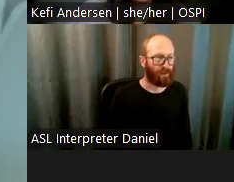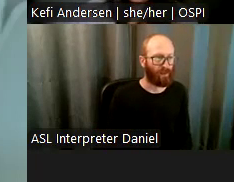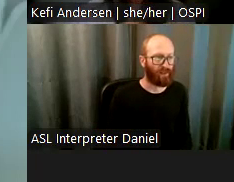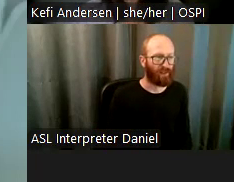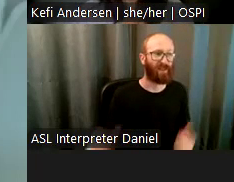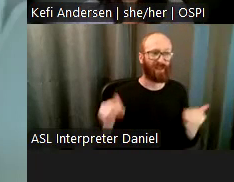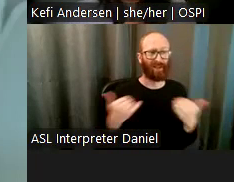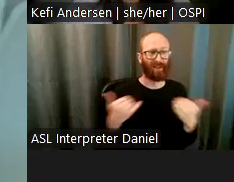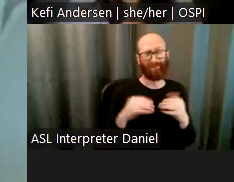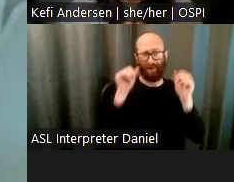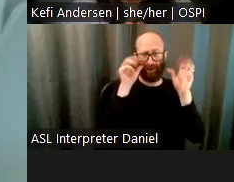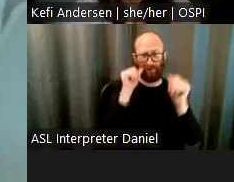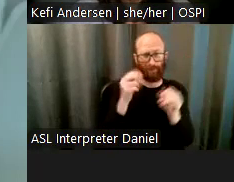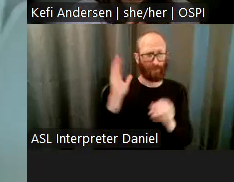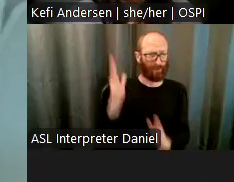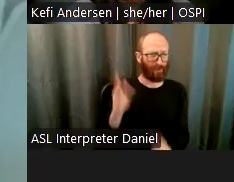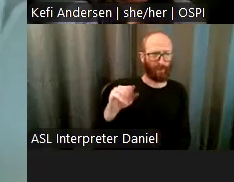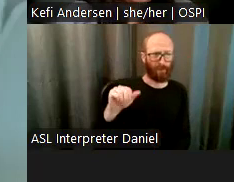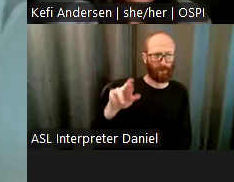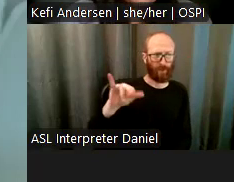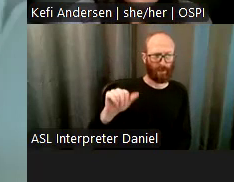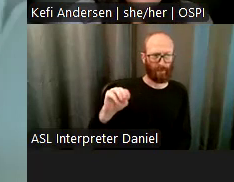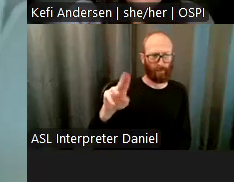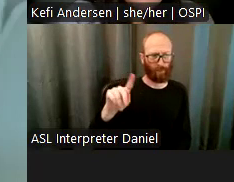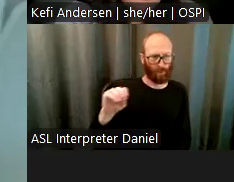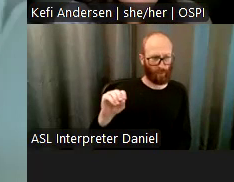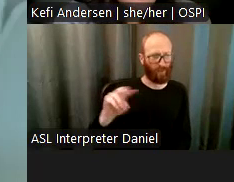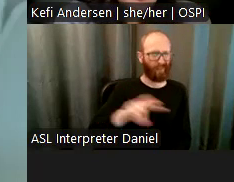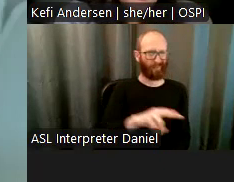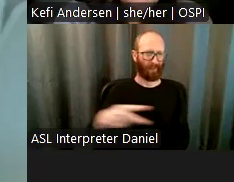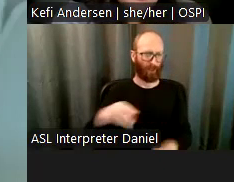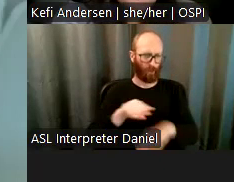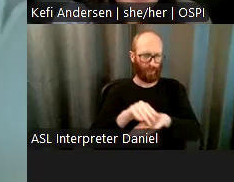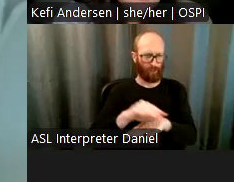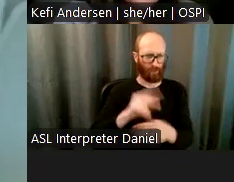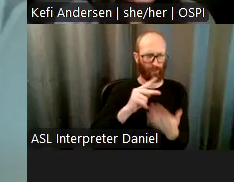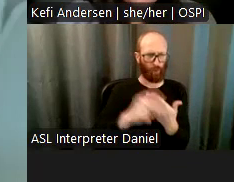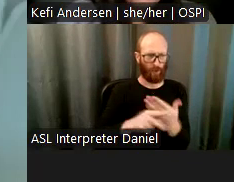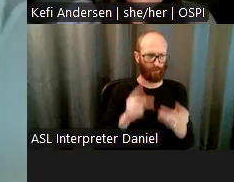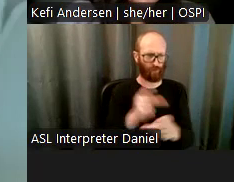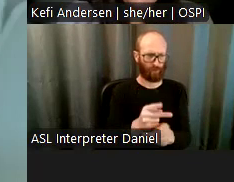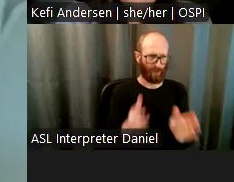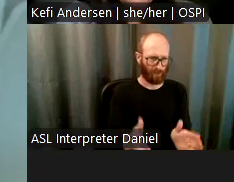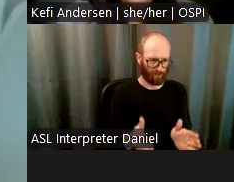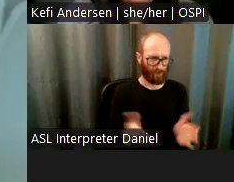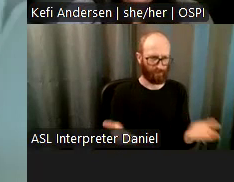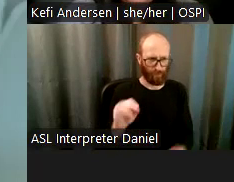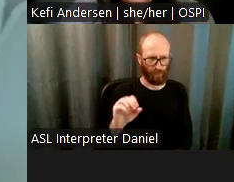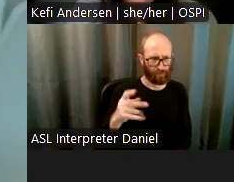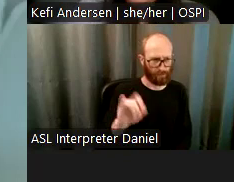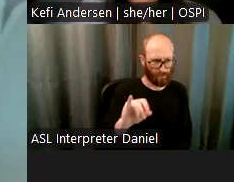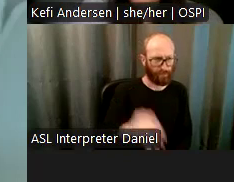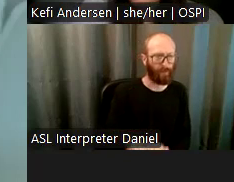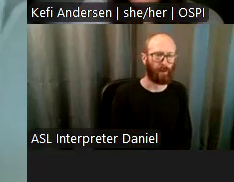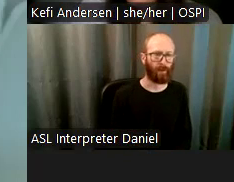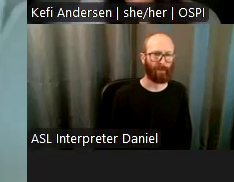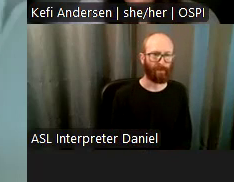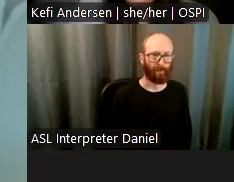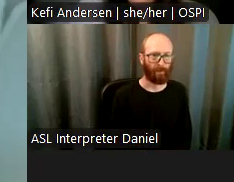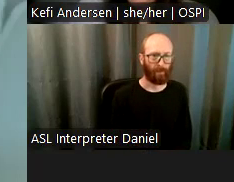awesome presenters. We have Maria Muto, she is our secondary counseling program supervisor at OSPI,